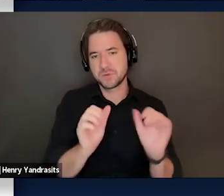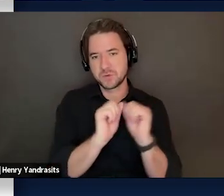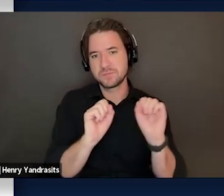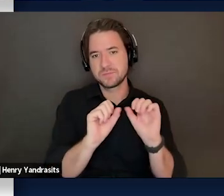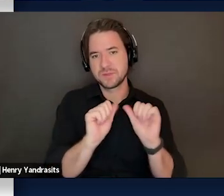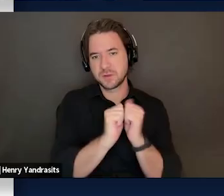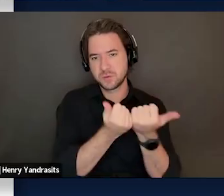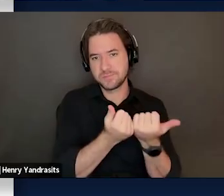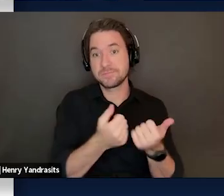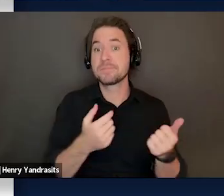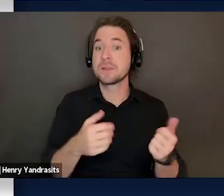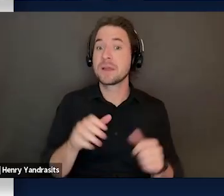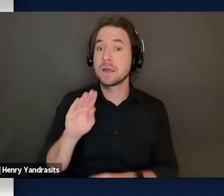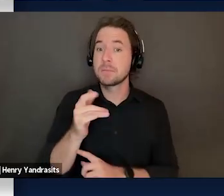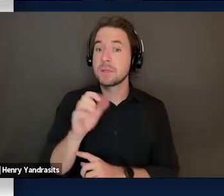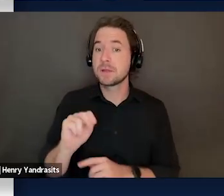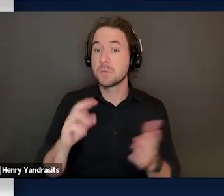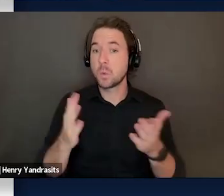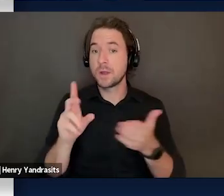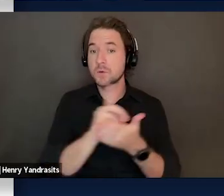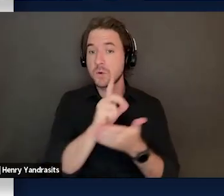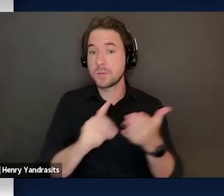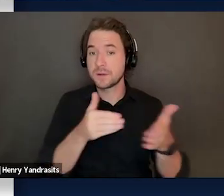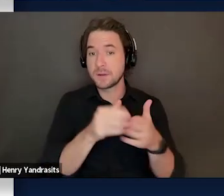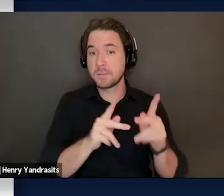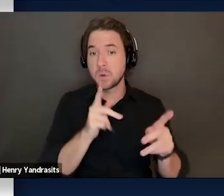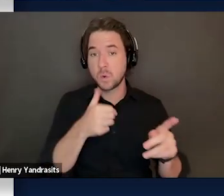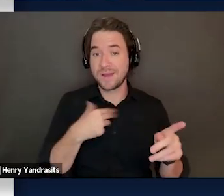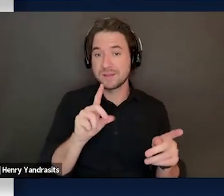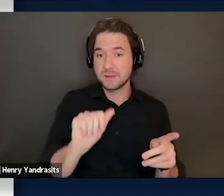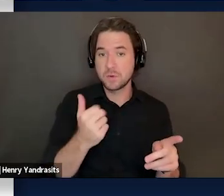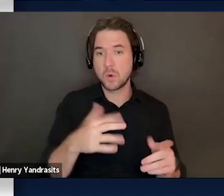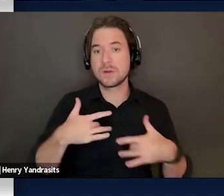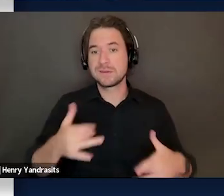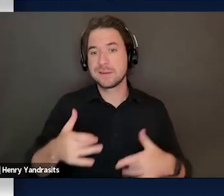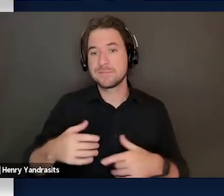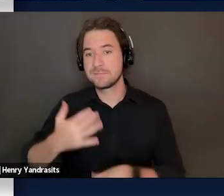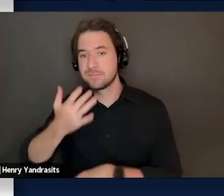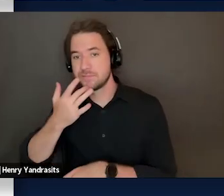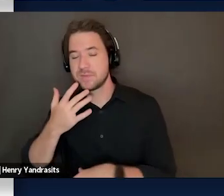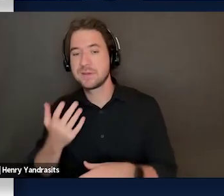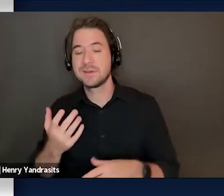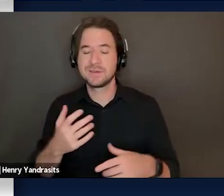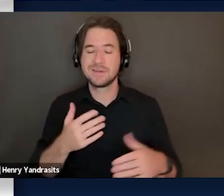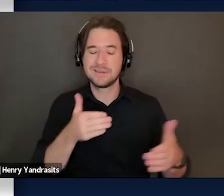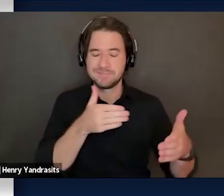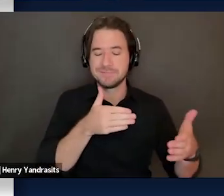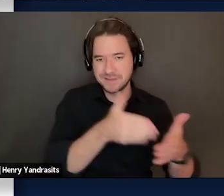And it is defined as discrimination against individuals with disabilities or the tendency to be prejudiced against and to stereotype them negatively.